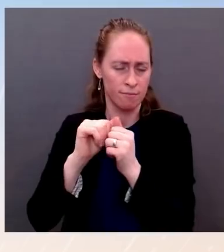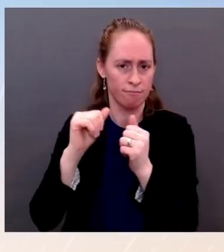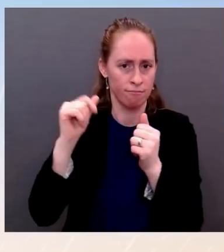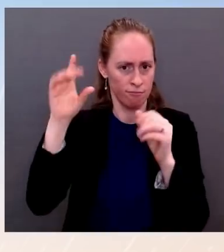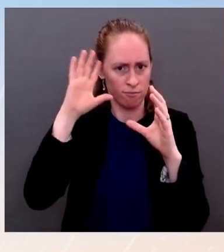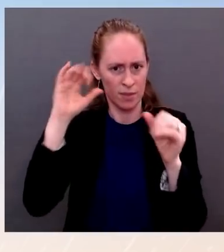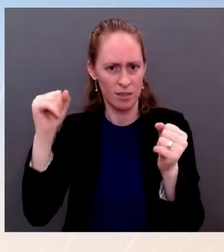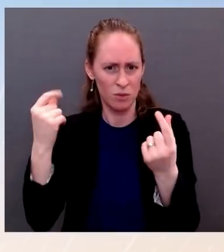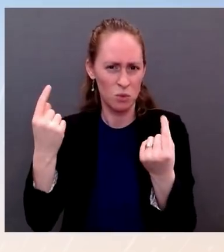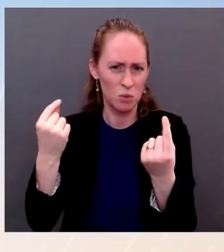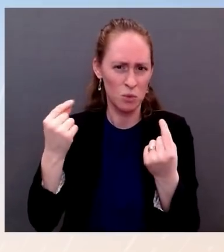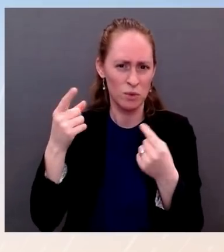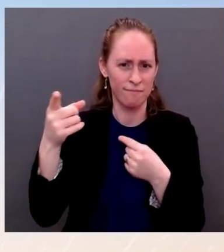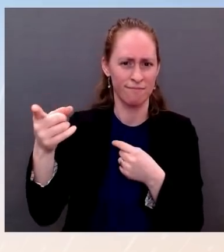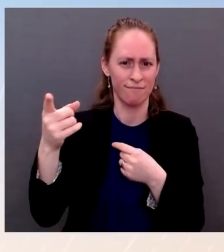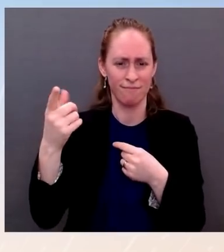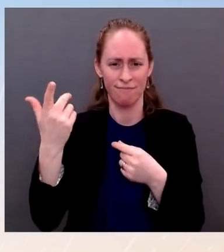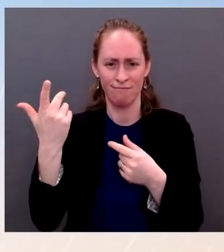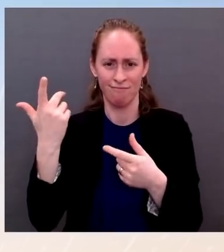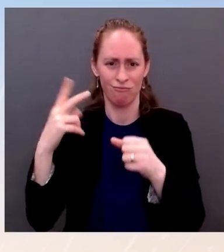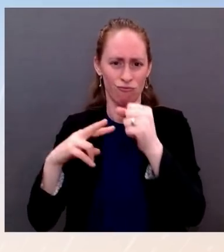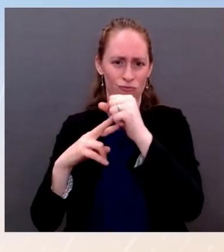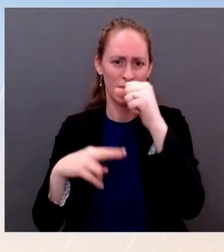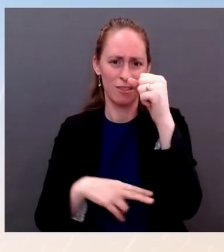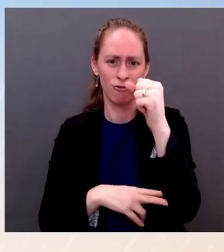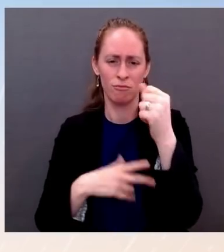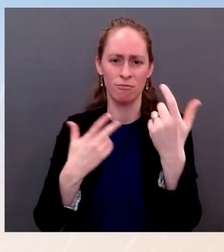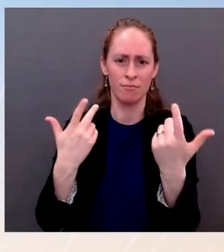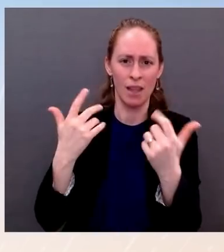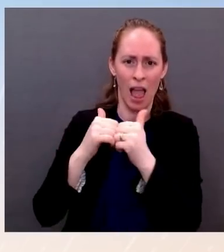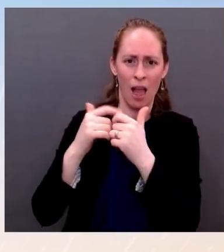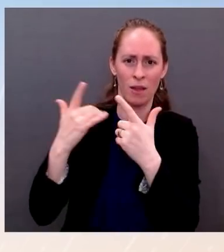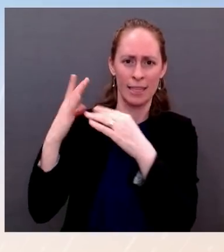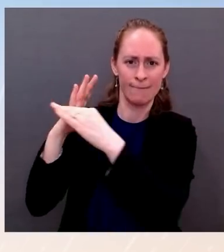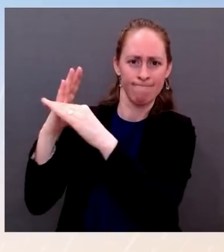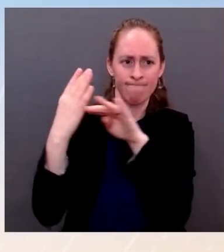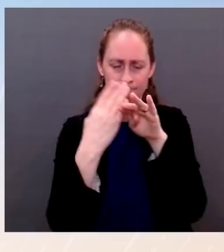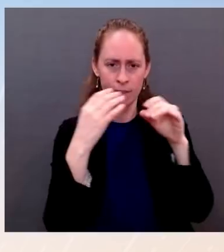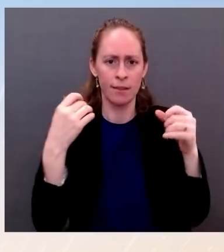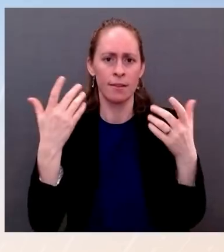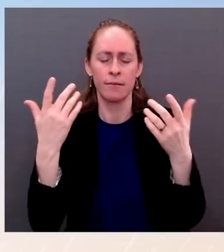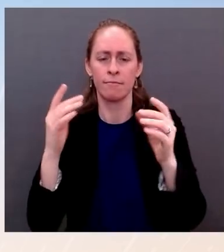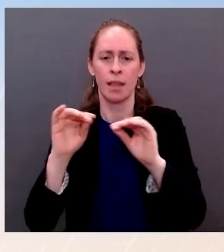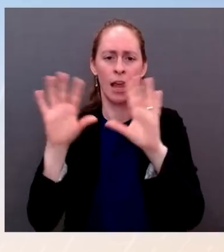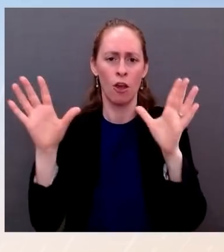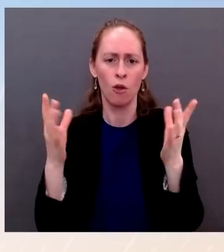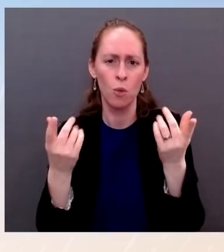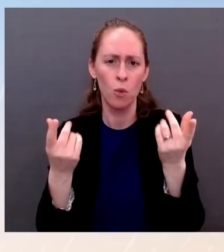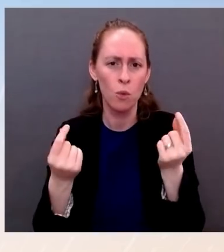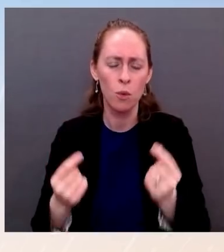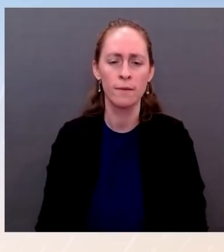And more broadly, is the White House or is the government preparing for any kind of similar types